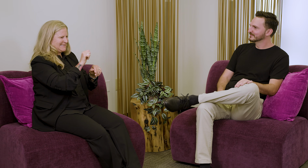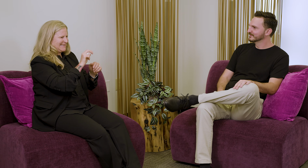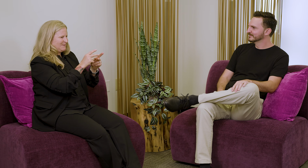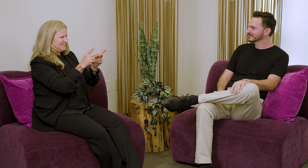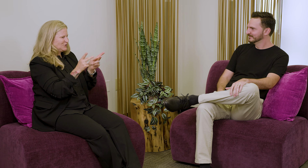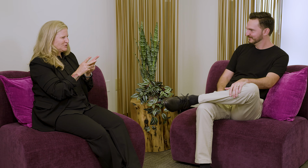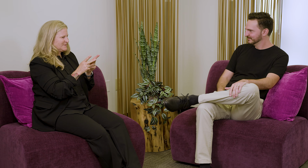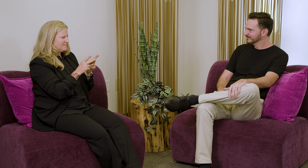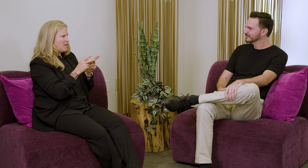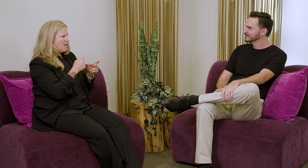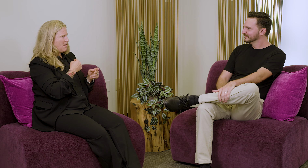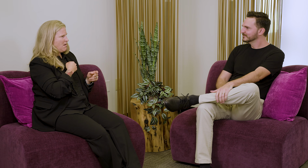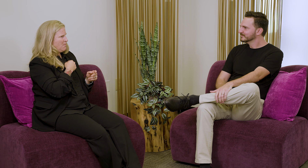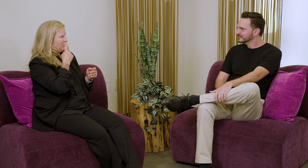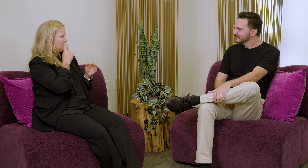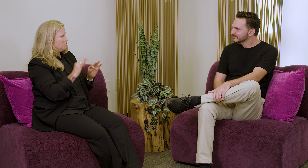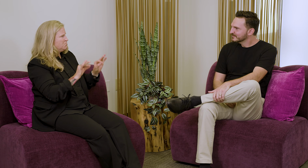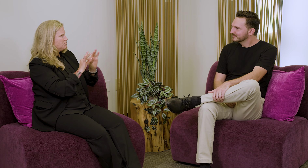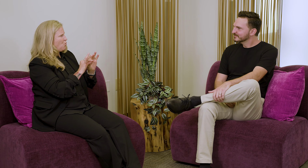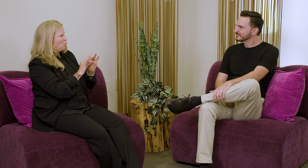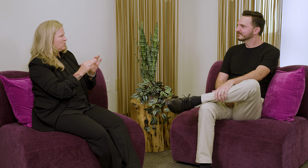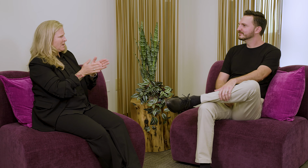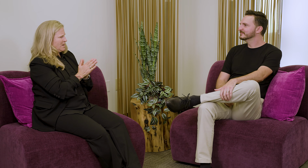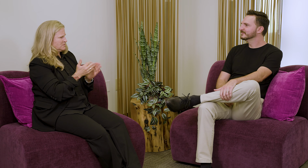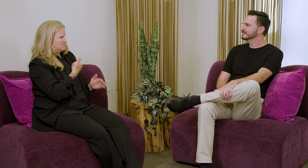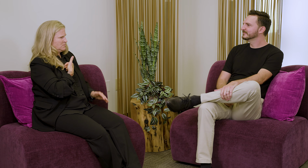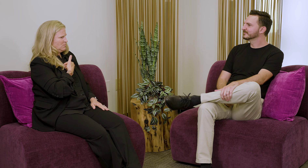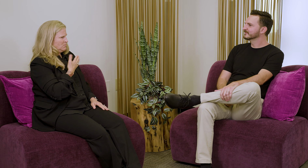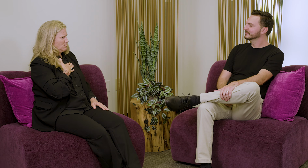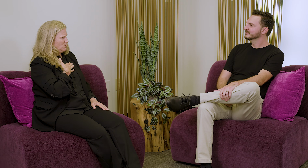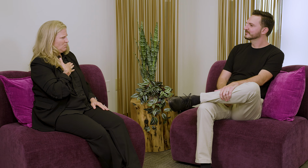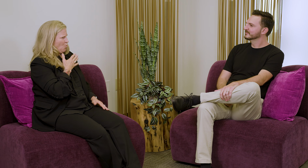Just when this opportunity came up for the Dean of NTID,